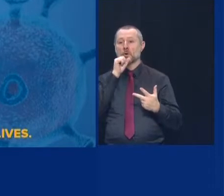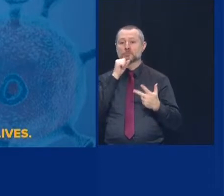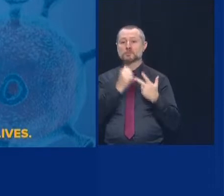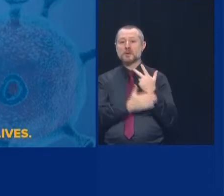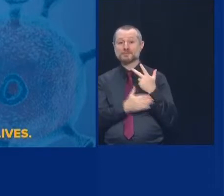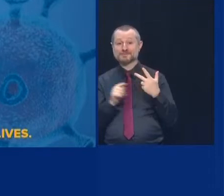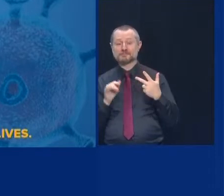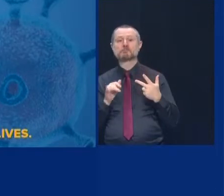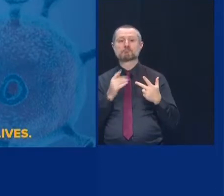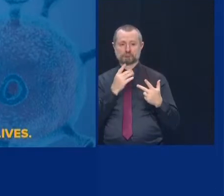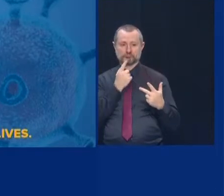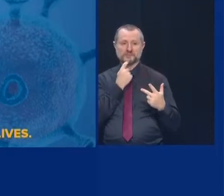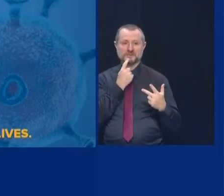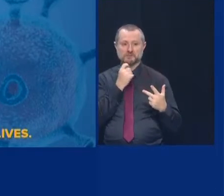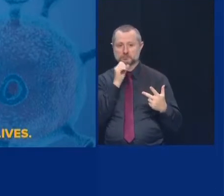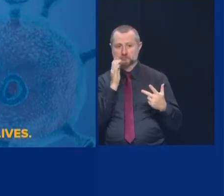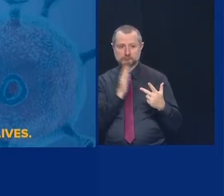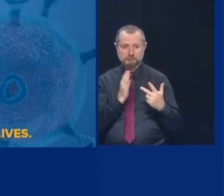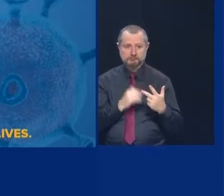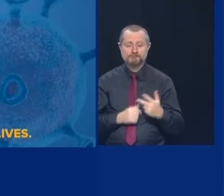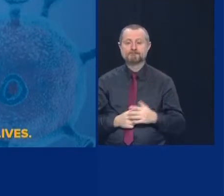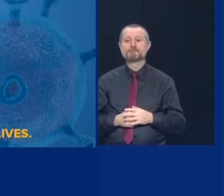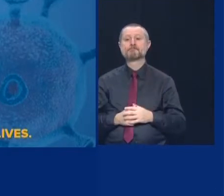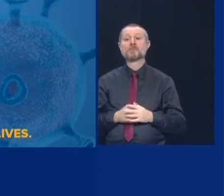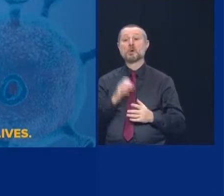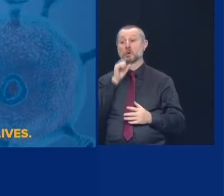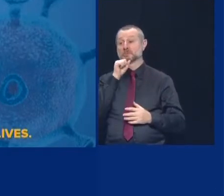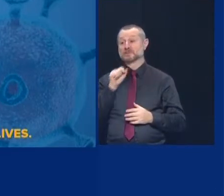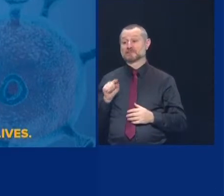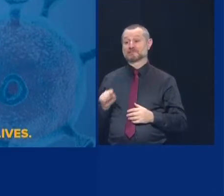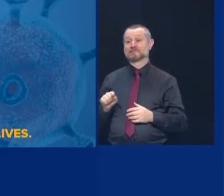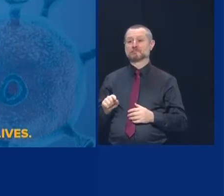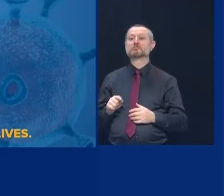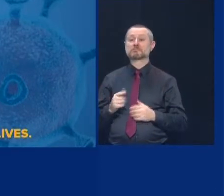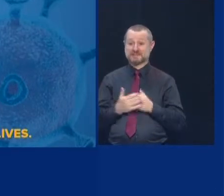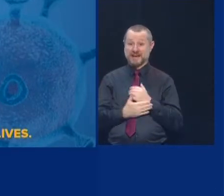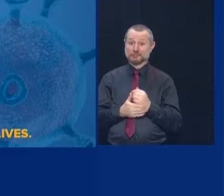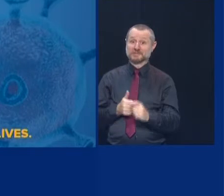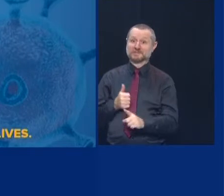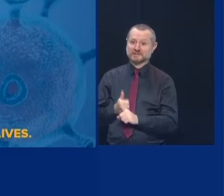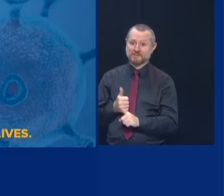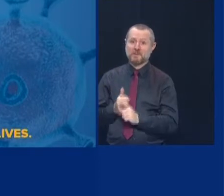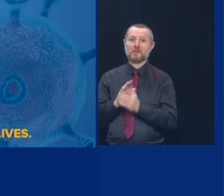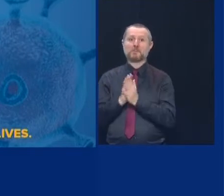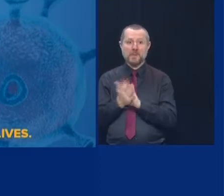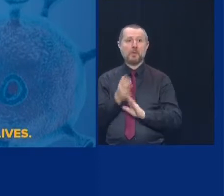BECOME A RED ZONE. WESTCHESTER COUNTY, PARTS OF IT ARE ON TRACK TO BECOME AN ORANGE